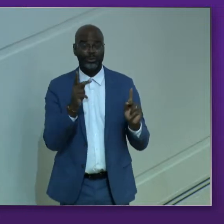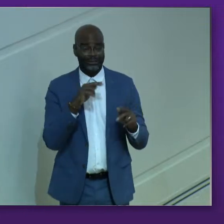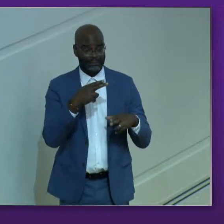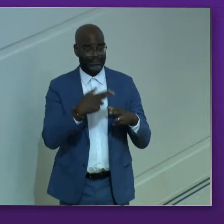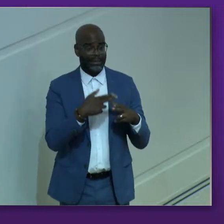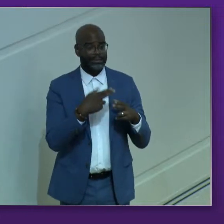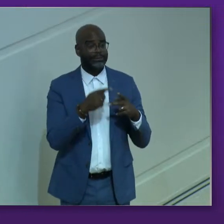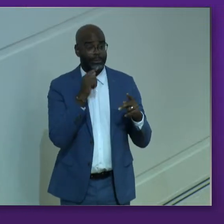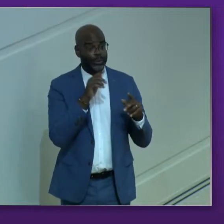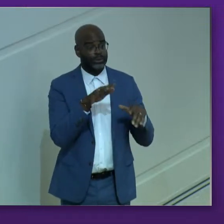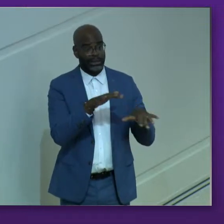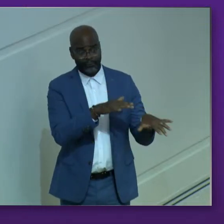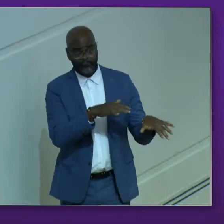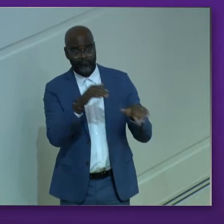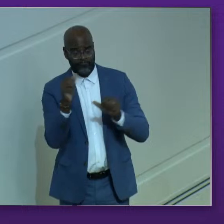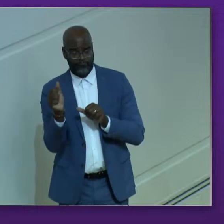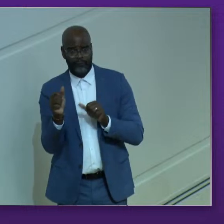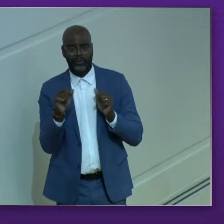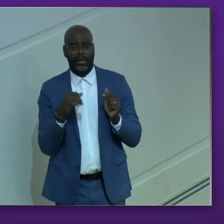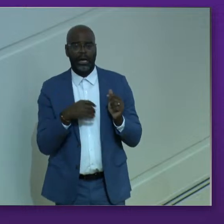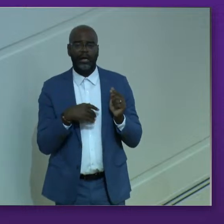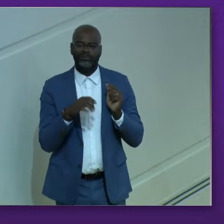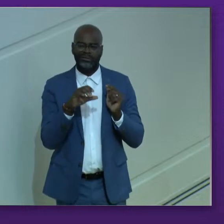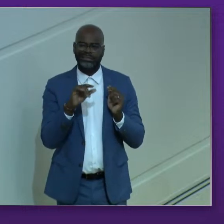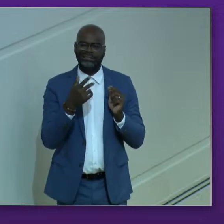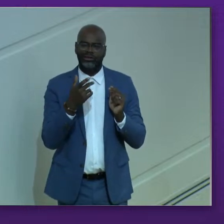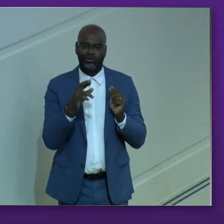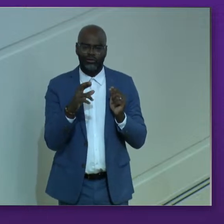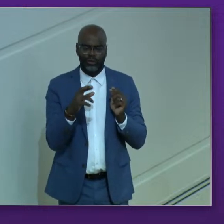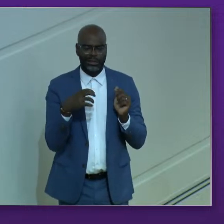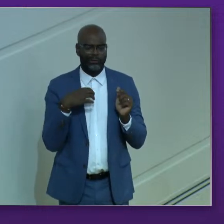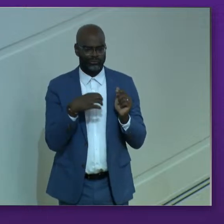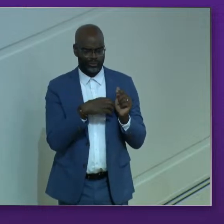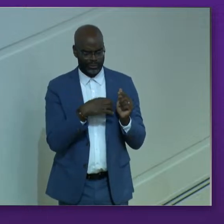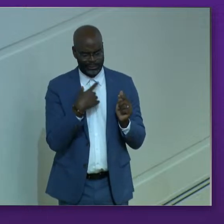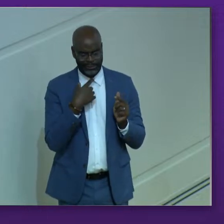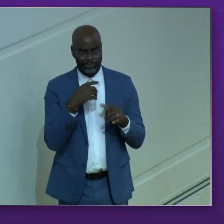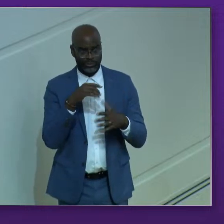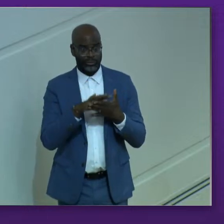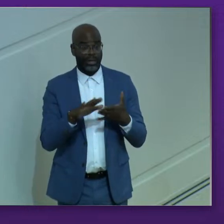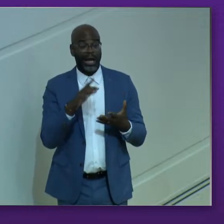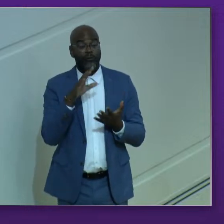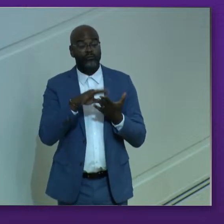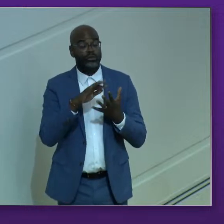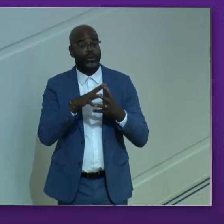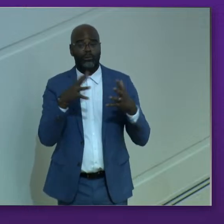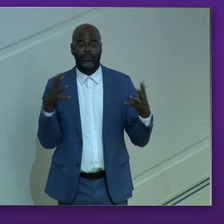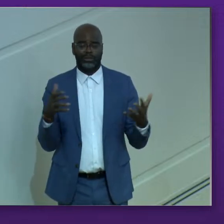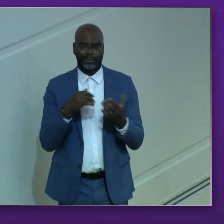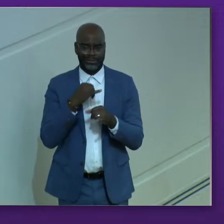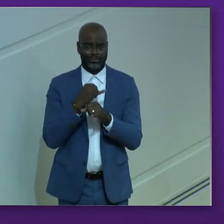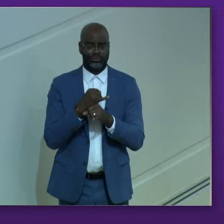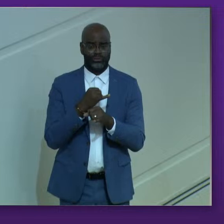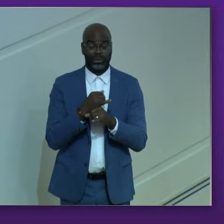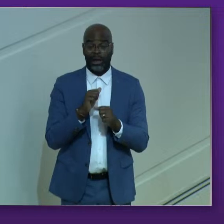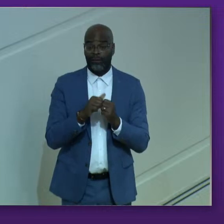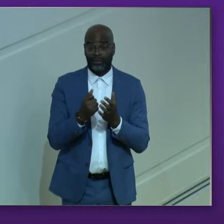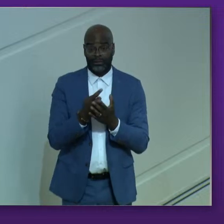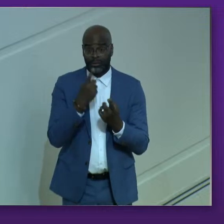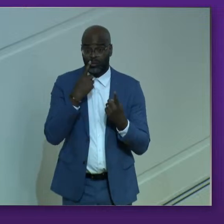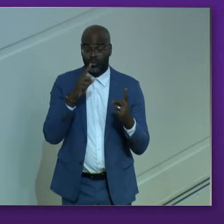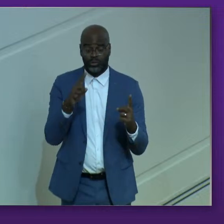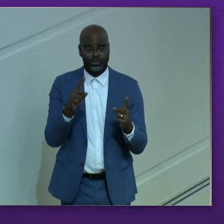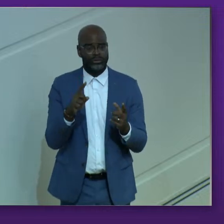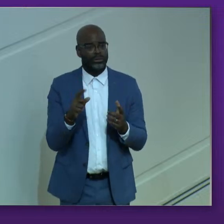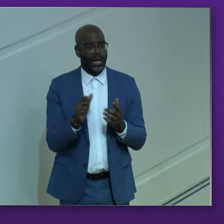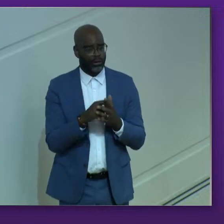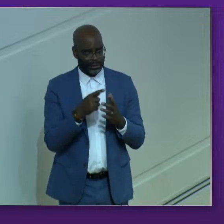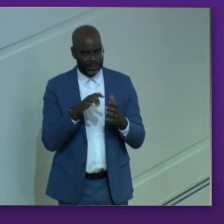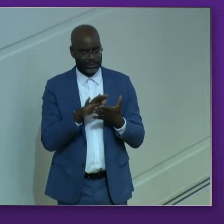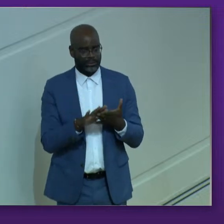AS THE SLIDES ADVANCE YOU